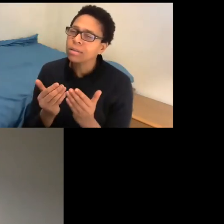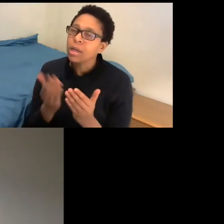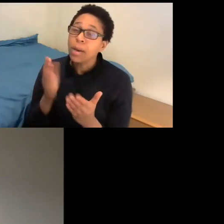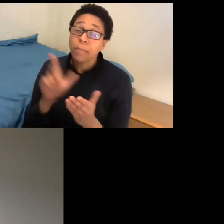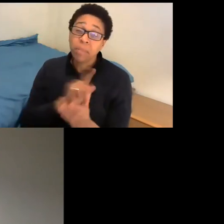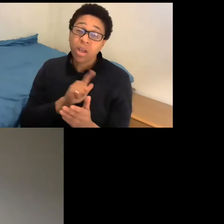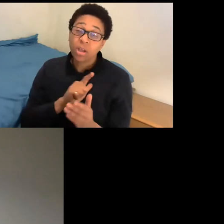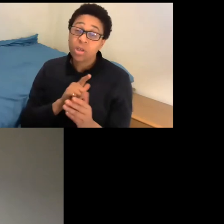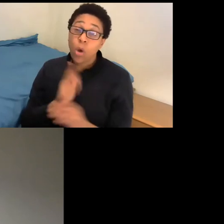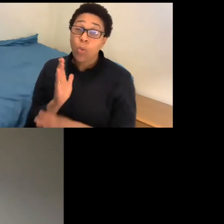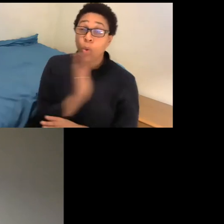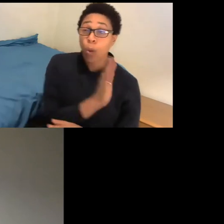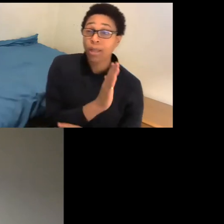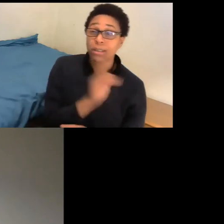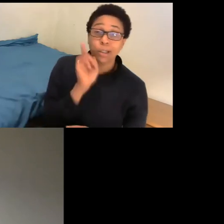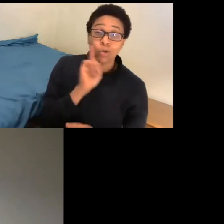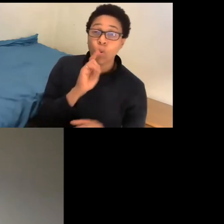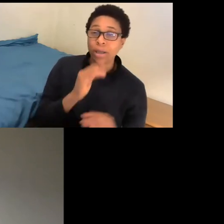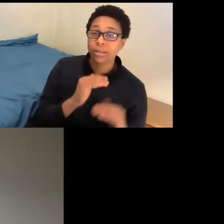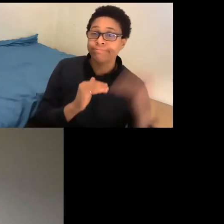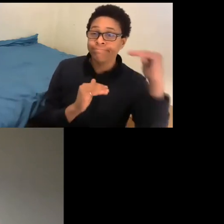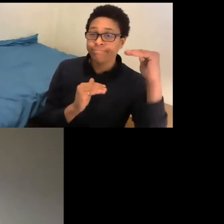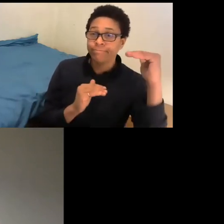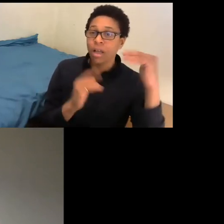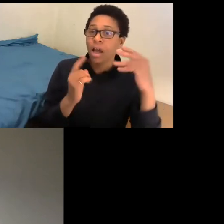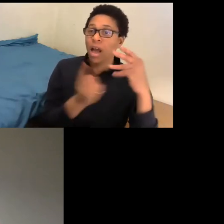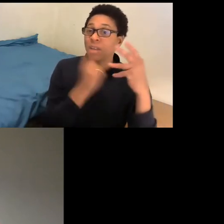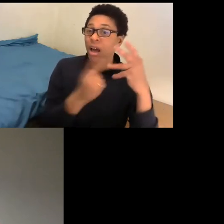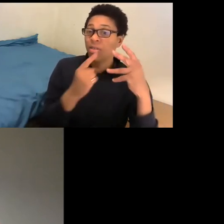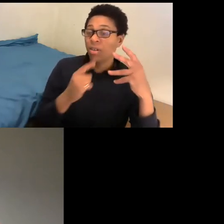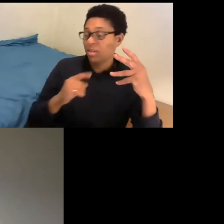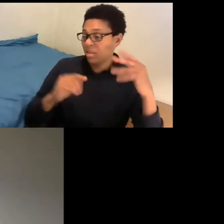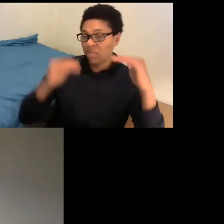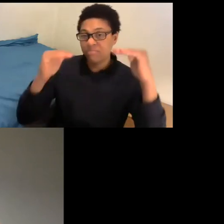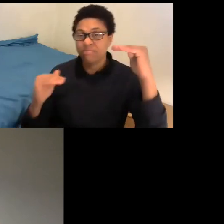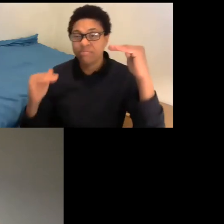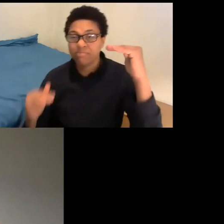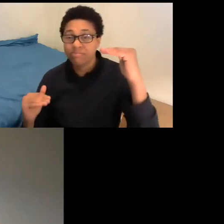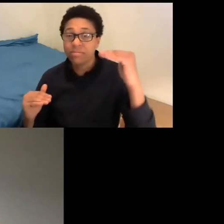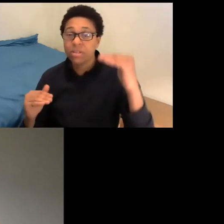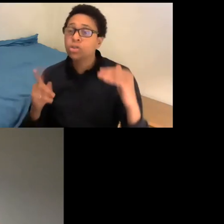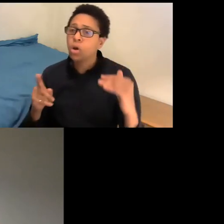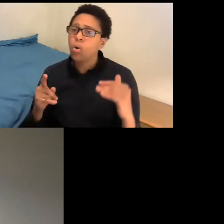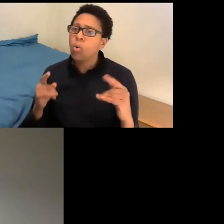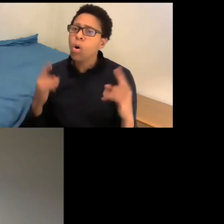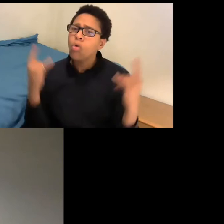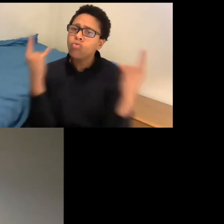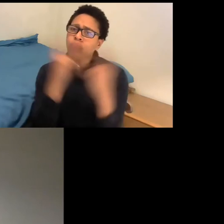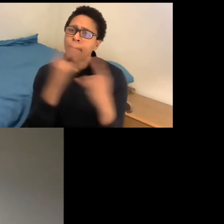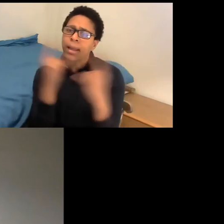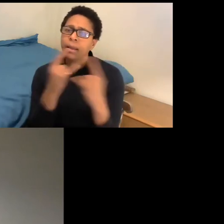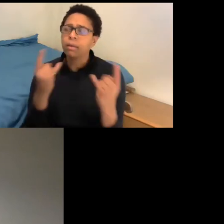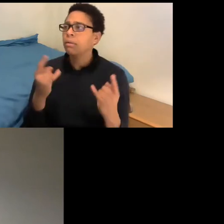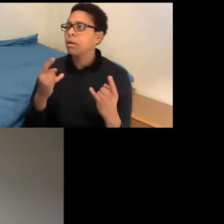as well as evoking sexual and other kinds of deviance, a club beat, rapping, electronic post production effects, historically